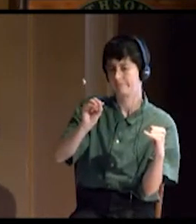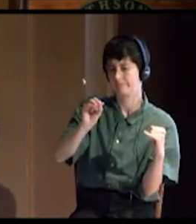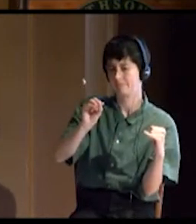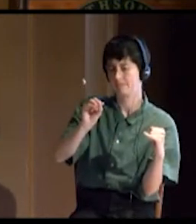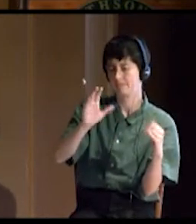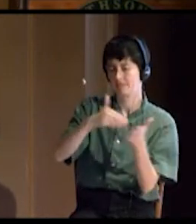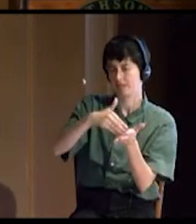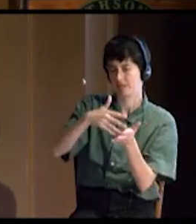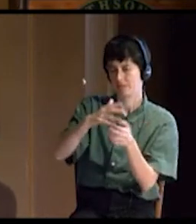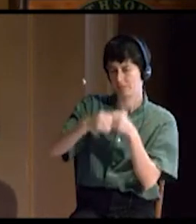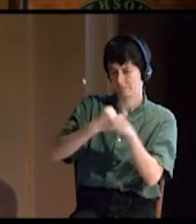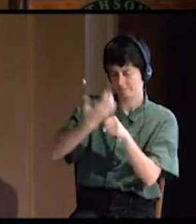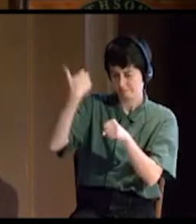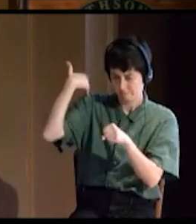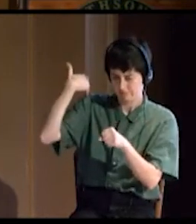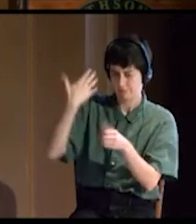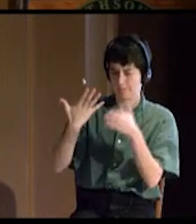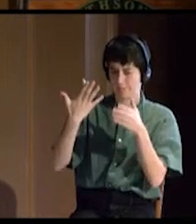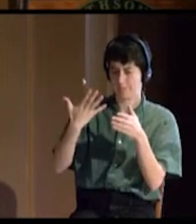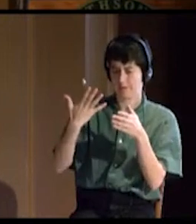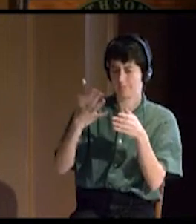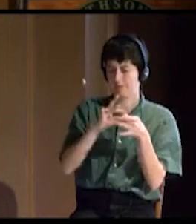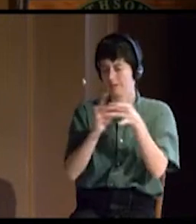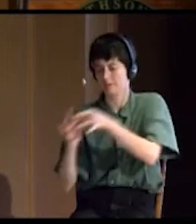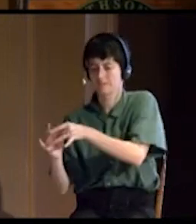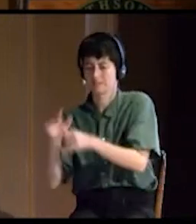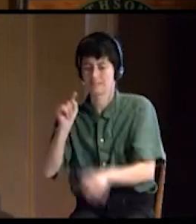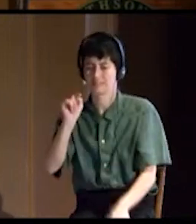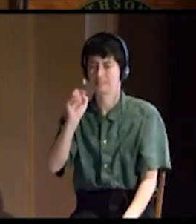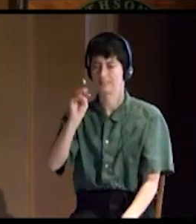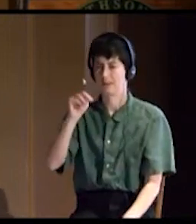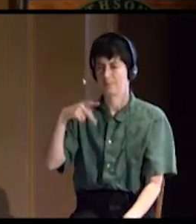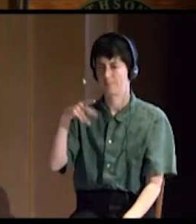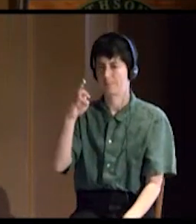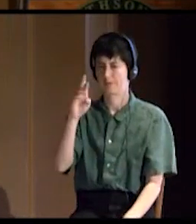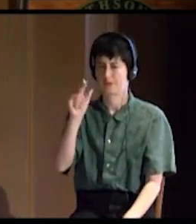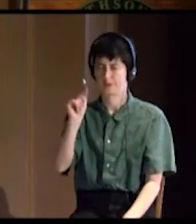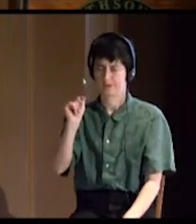One thing that can be really tricky to conceptualize in these biogeographic reconstruction plots